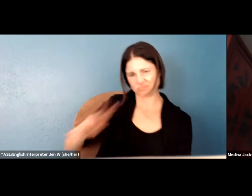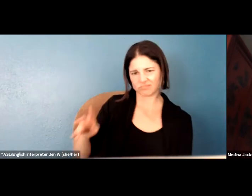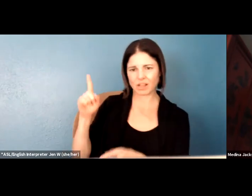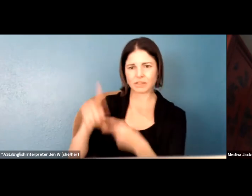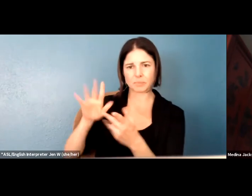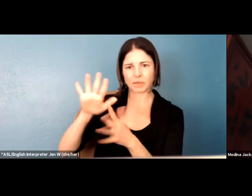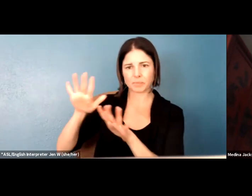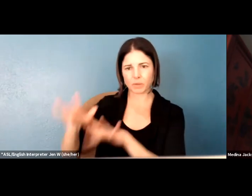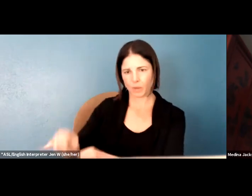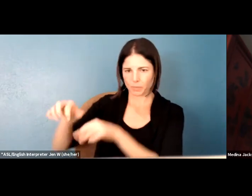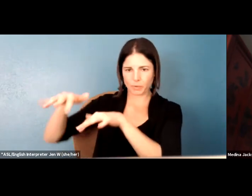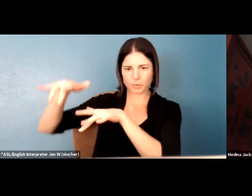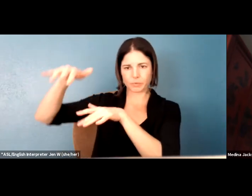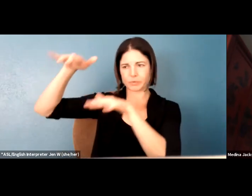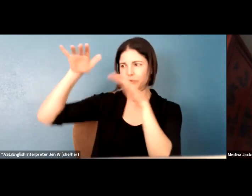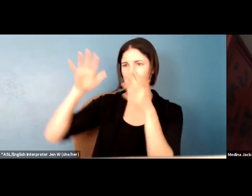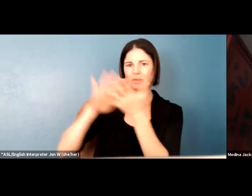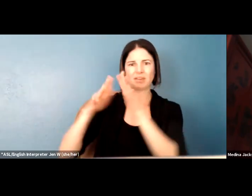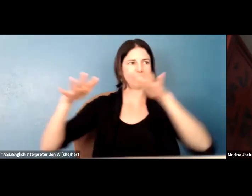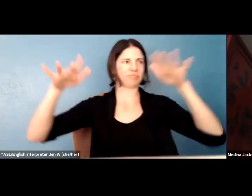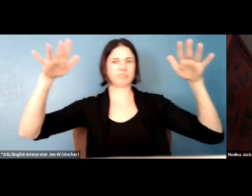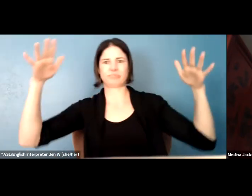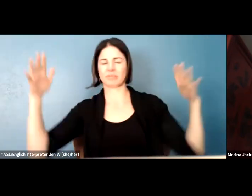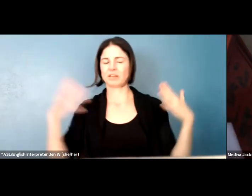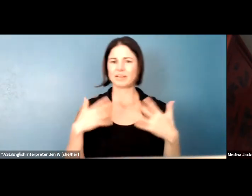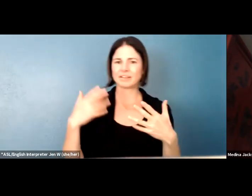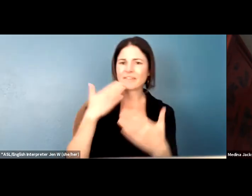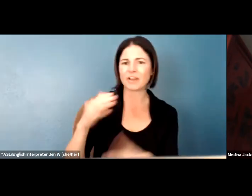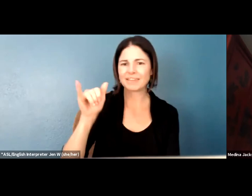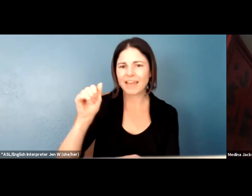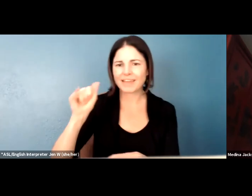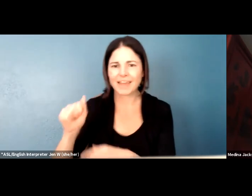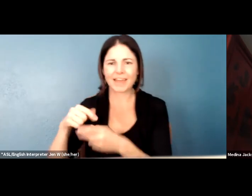part of the ethers site the yay gays boobies grand raise G mas